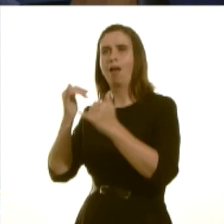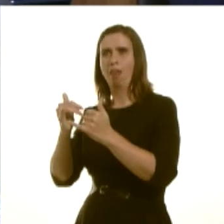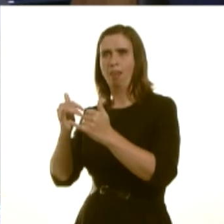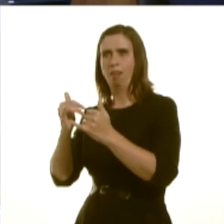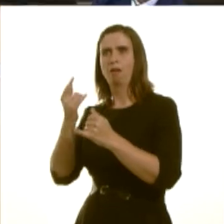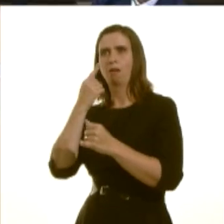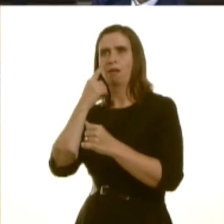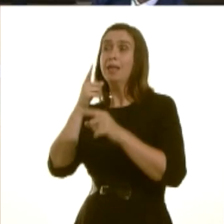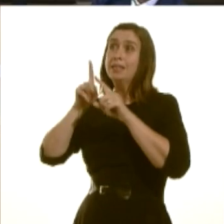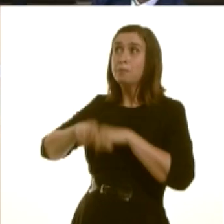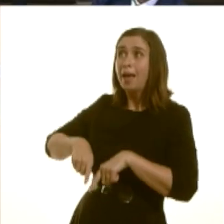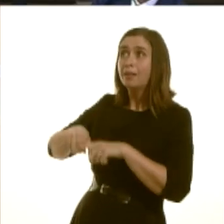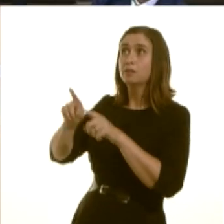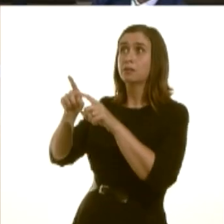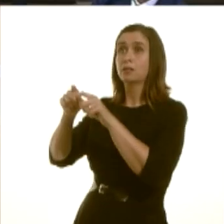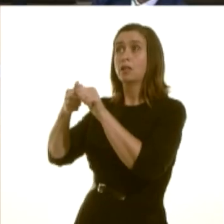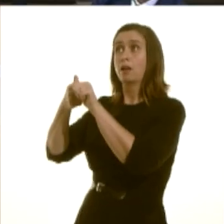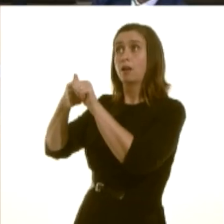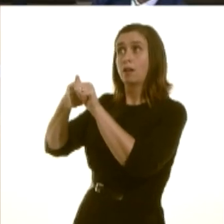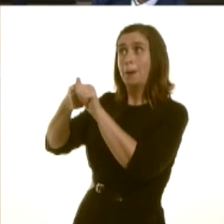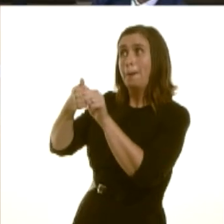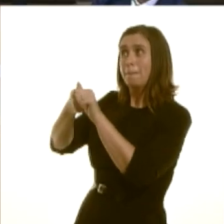the franchise in terms of whether it is devolved or not. That is something that we would want